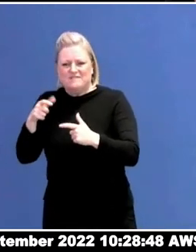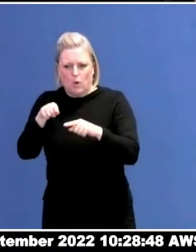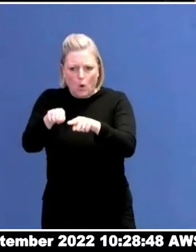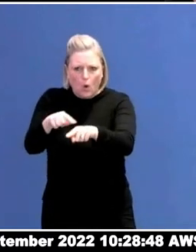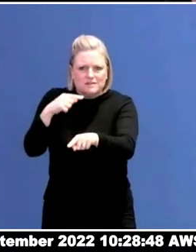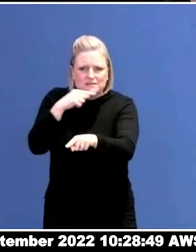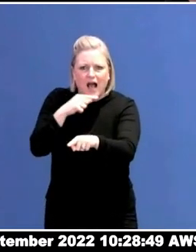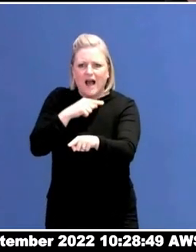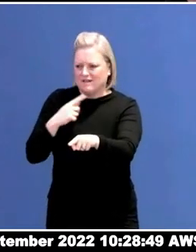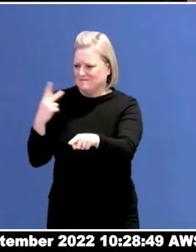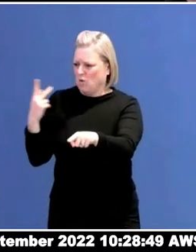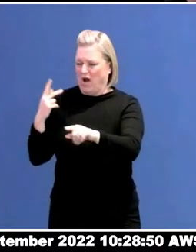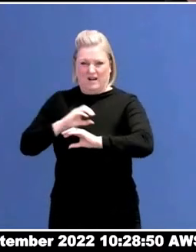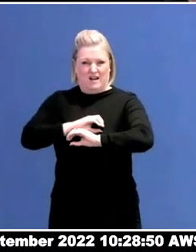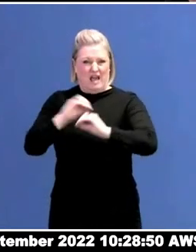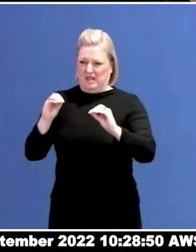for what had happened at that point.